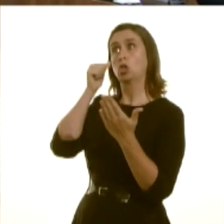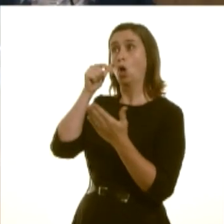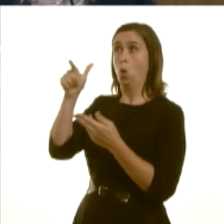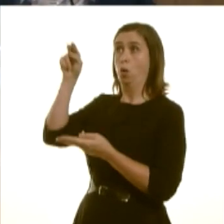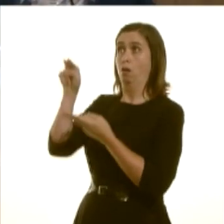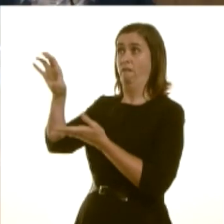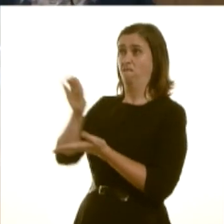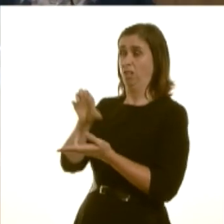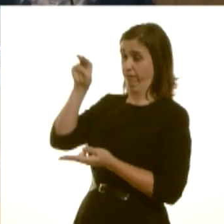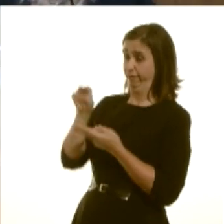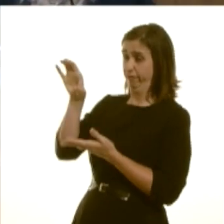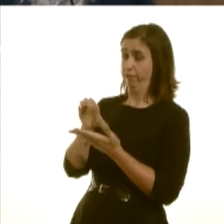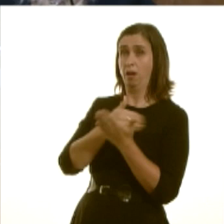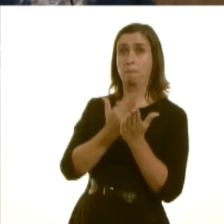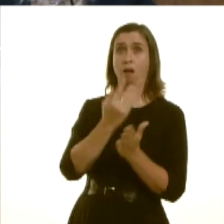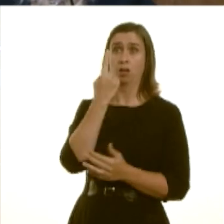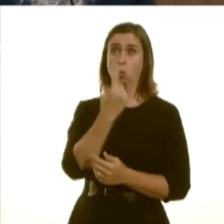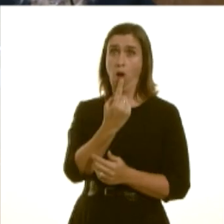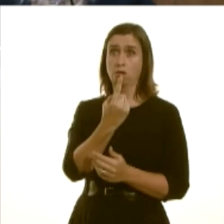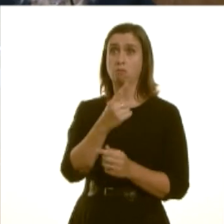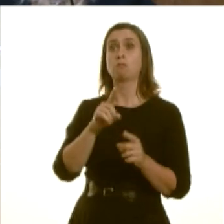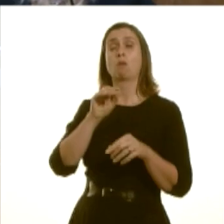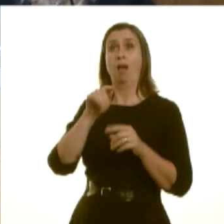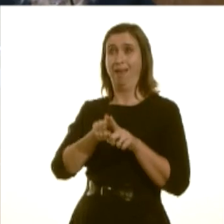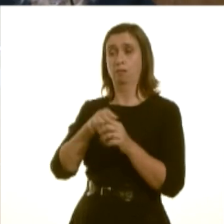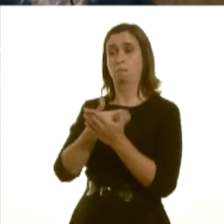implementation of part 1 of Silk in its entirety and the implementation of part 2 in its entirety;